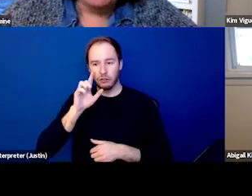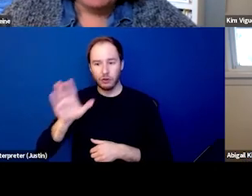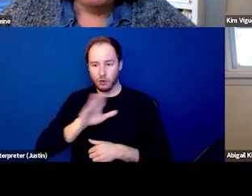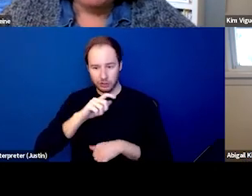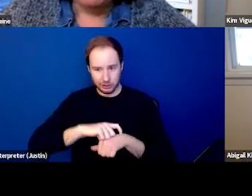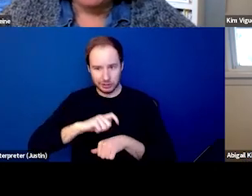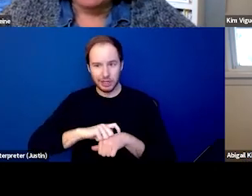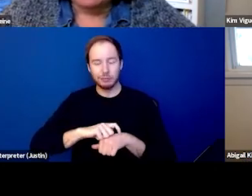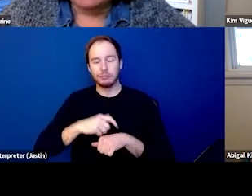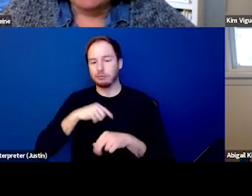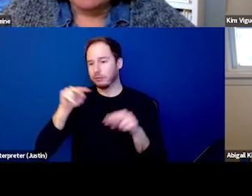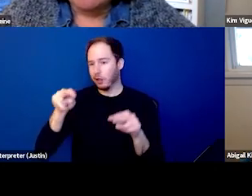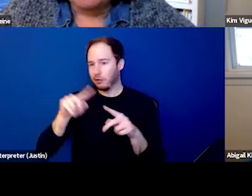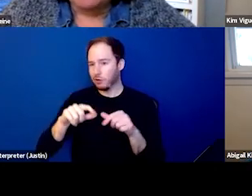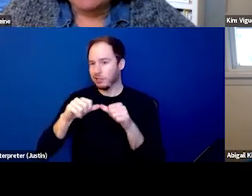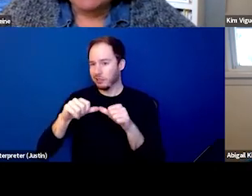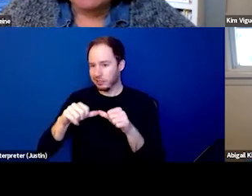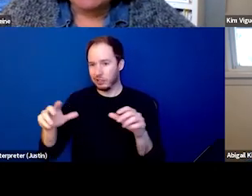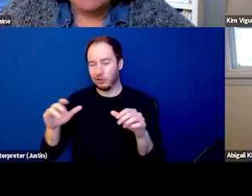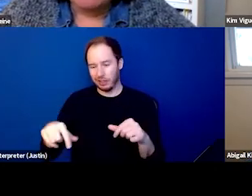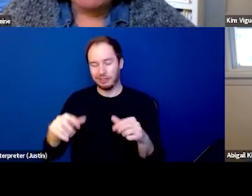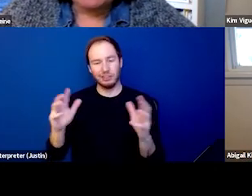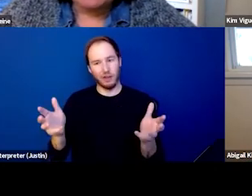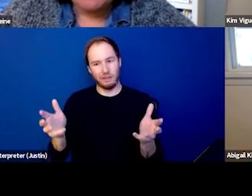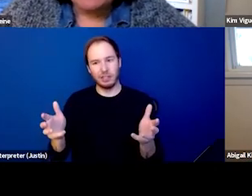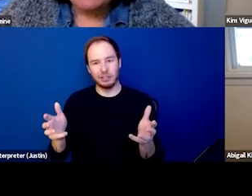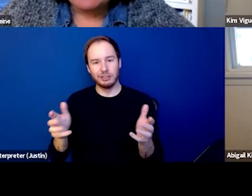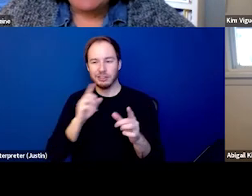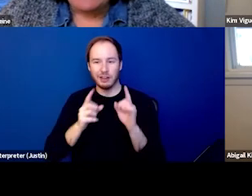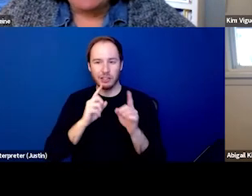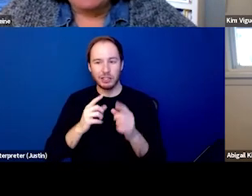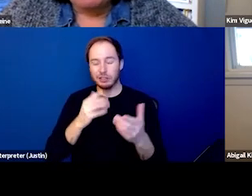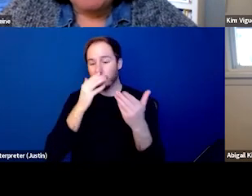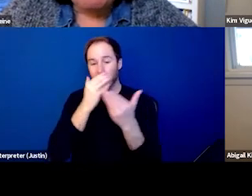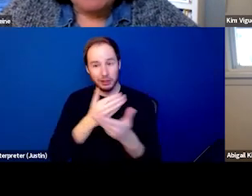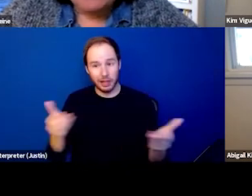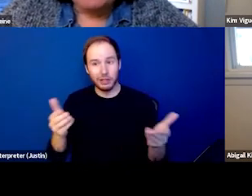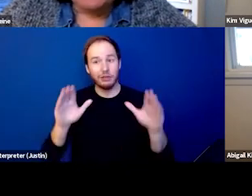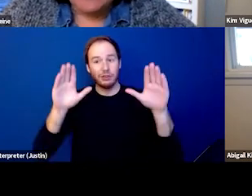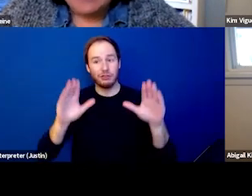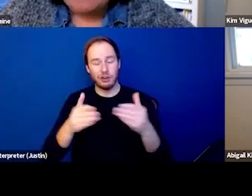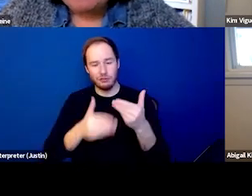and we look forward to continuing the conversation. So again, thank you so much and have a great rest of your day.